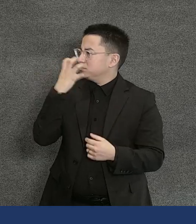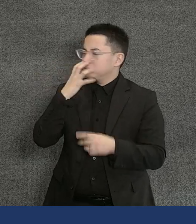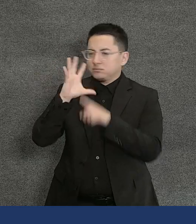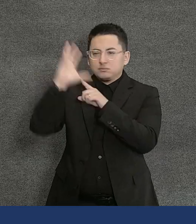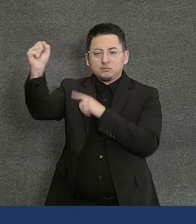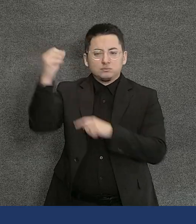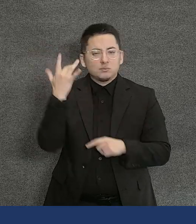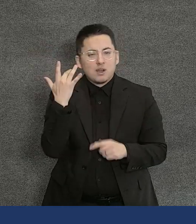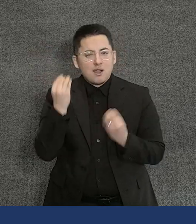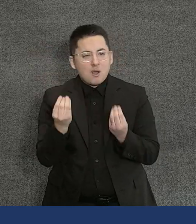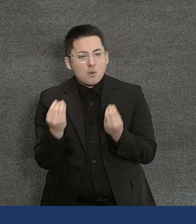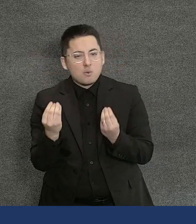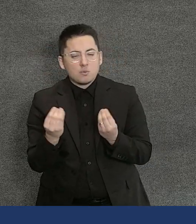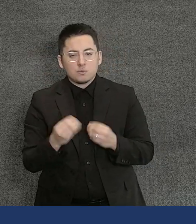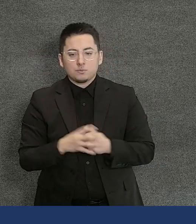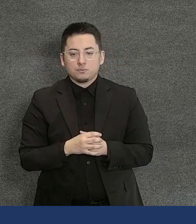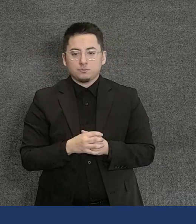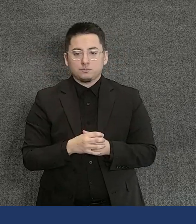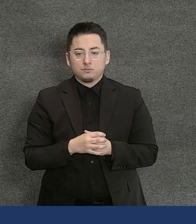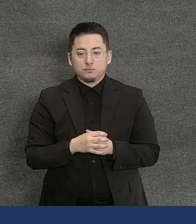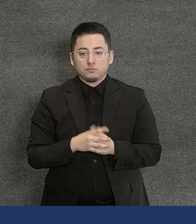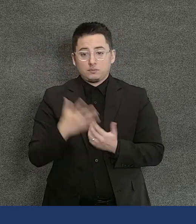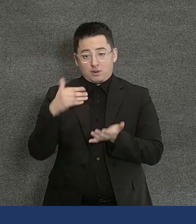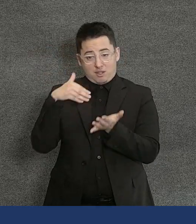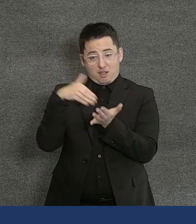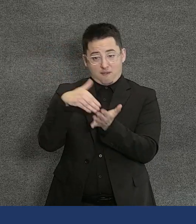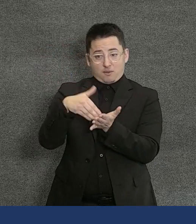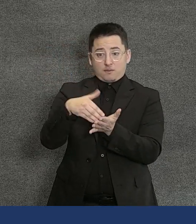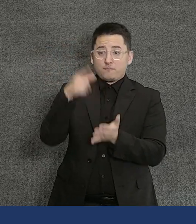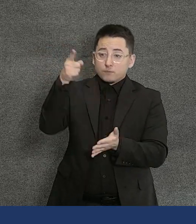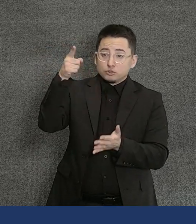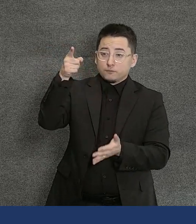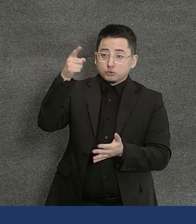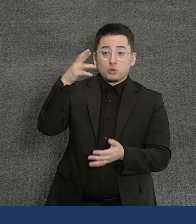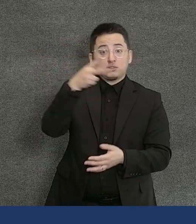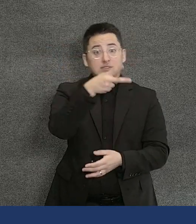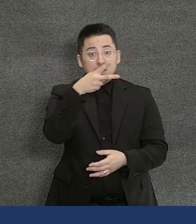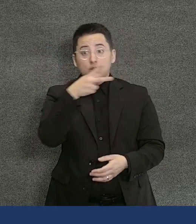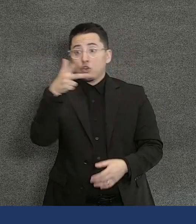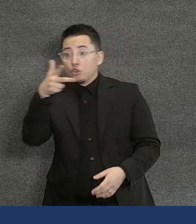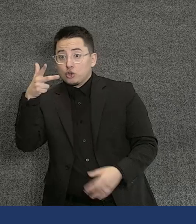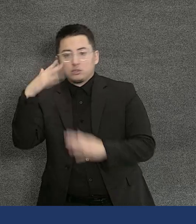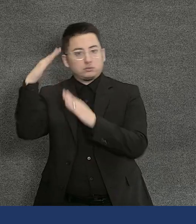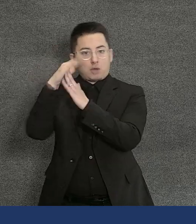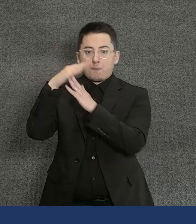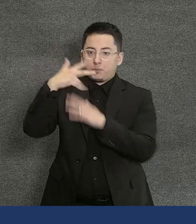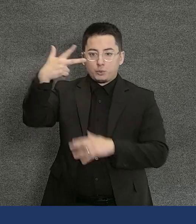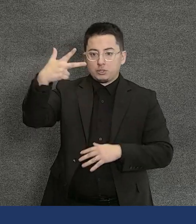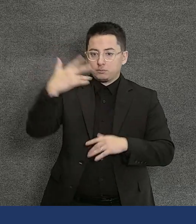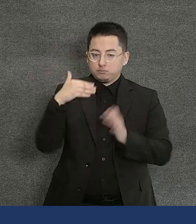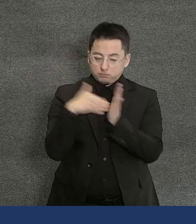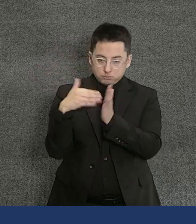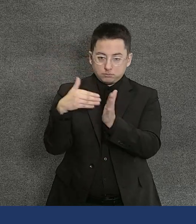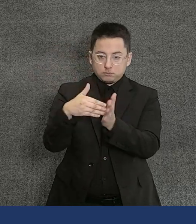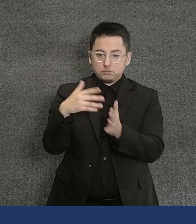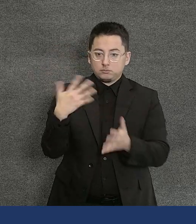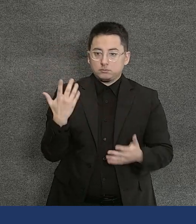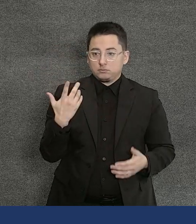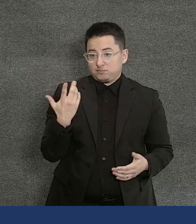Why are we most often number one, or number two, or number three in the country? What is it? Is it luck? Is it coincidence?